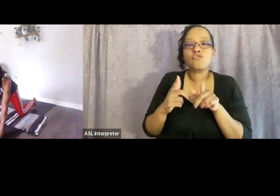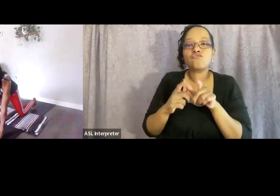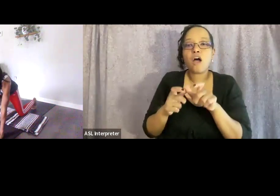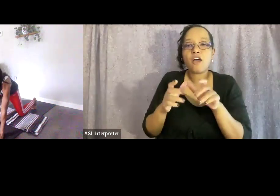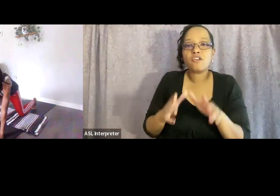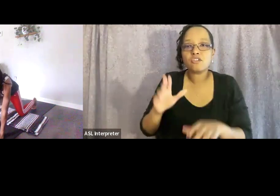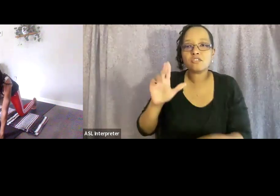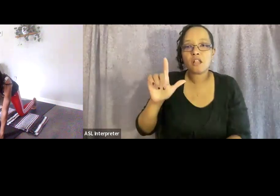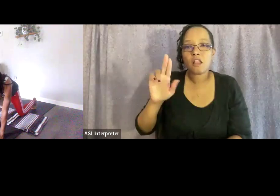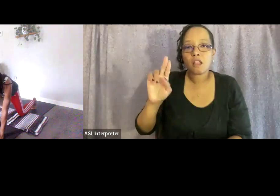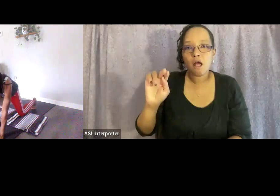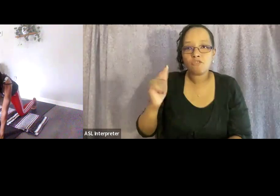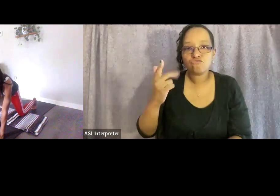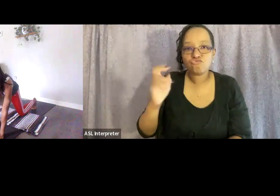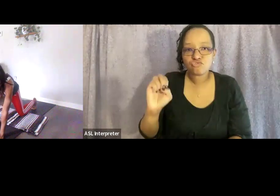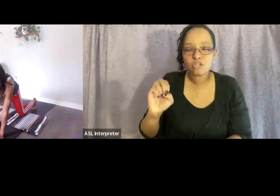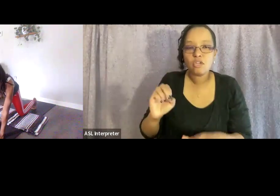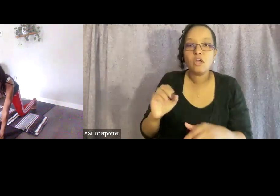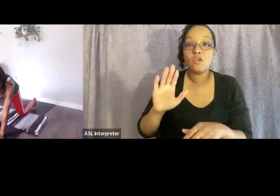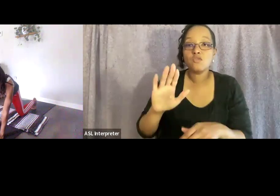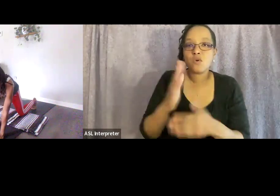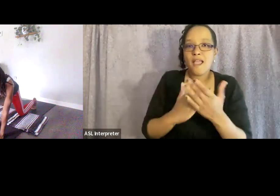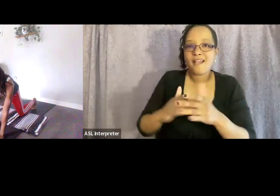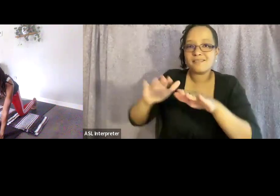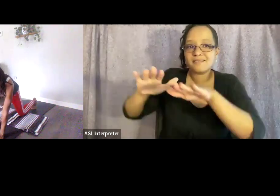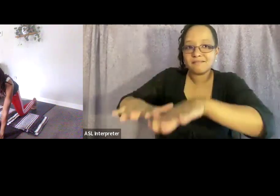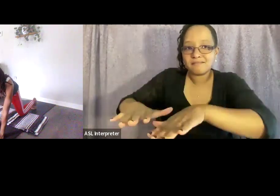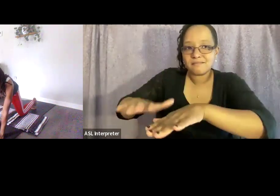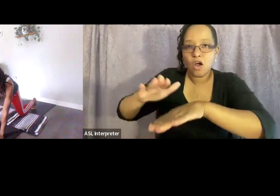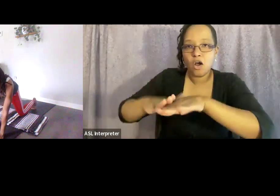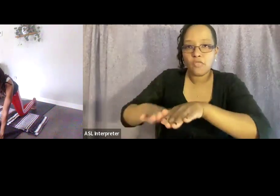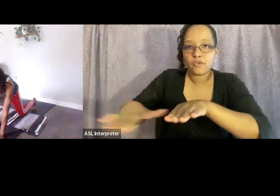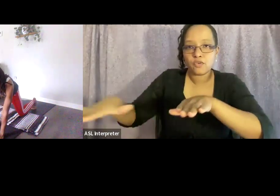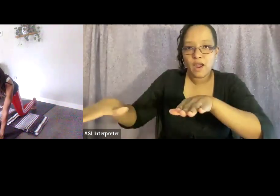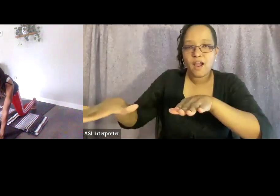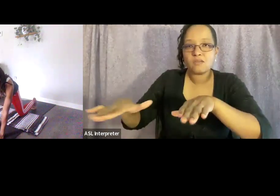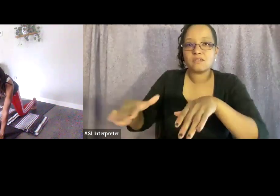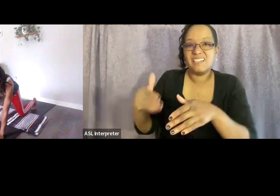Your hands can come to the earth, to the inside of your right leg.